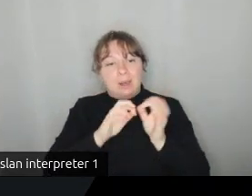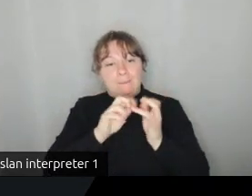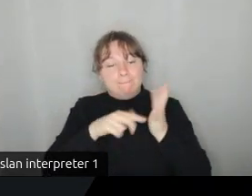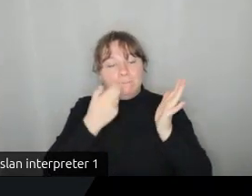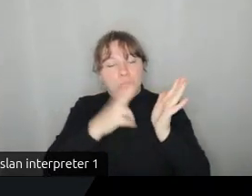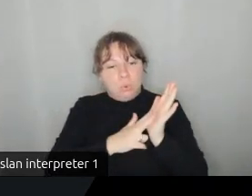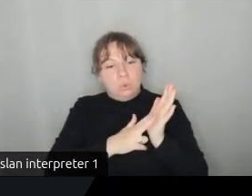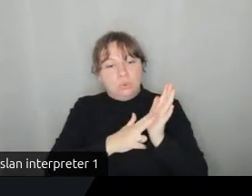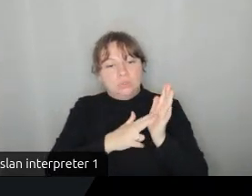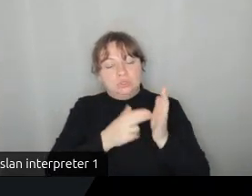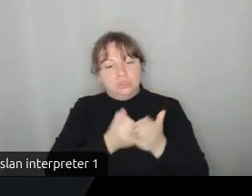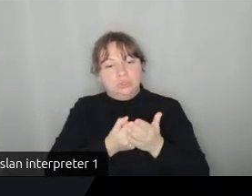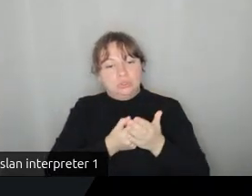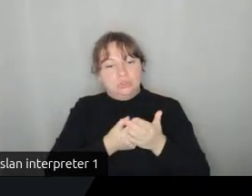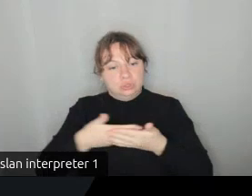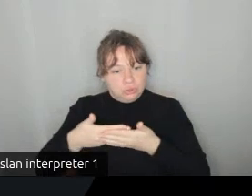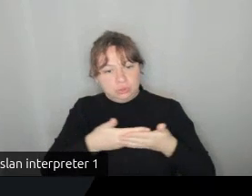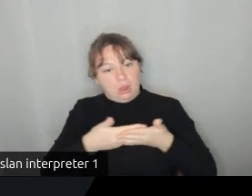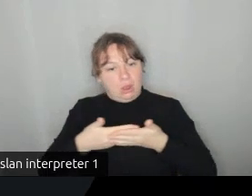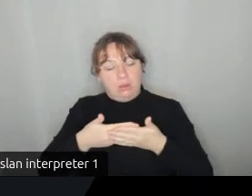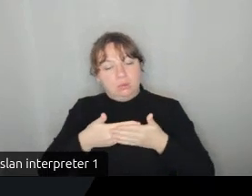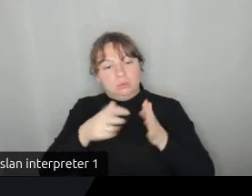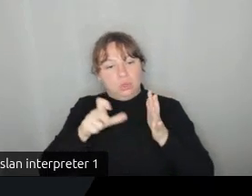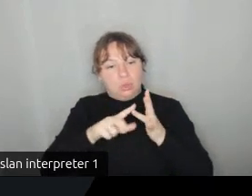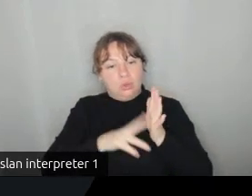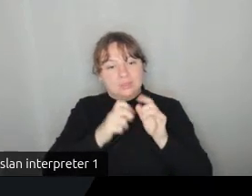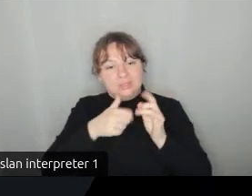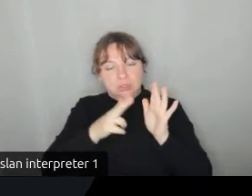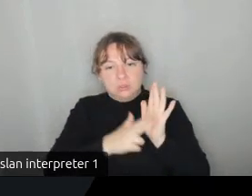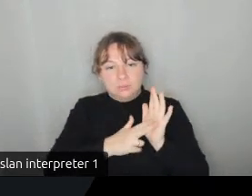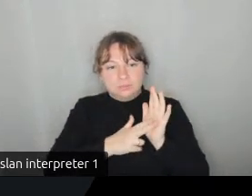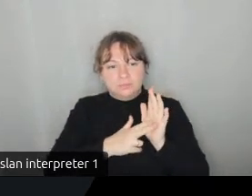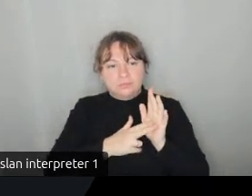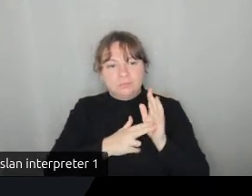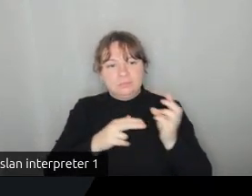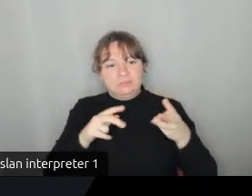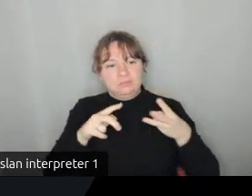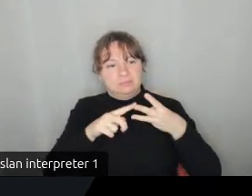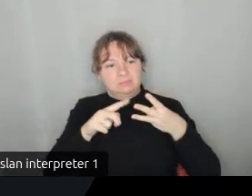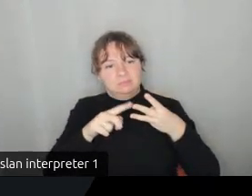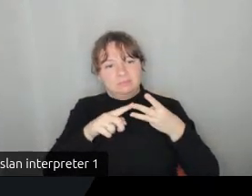a scenario coming up as well. Um the monitoring tracking we have started seeing where for example